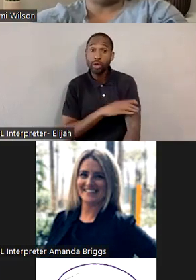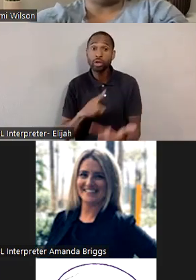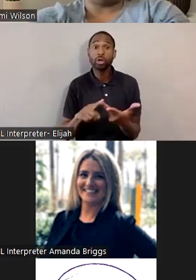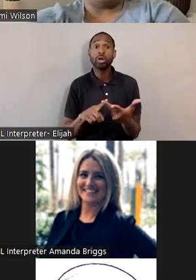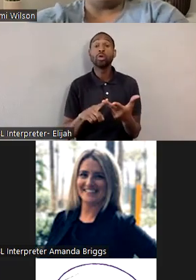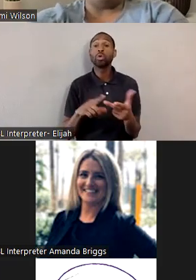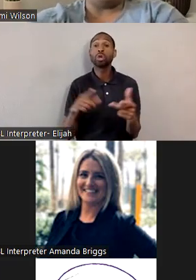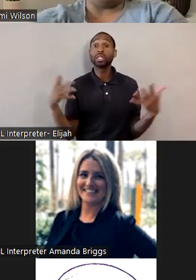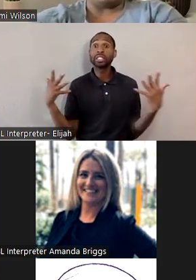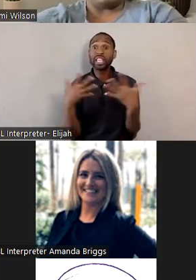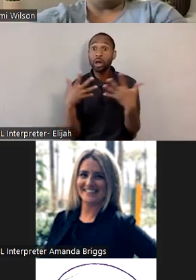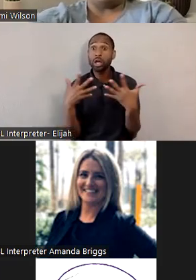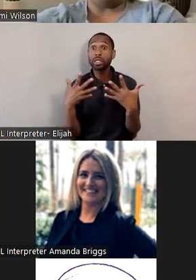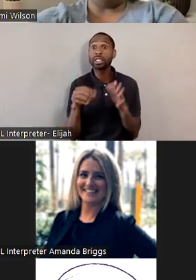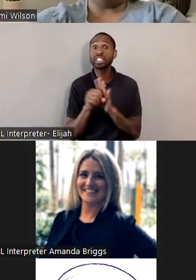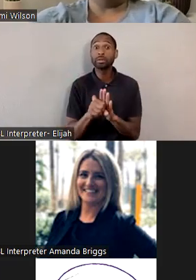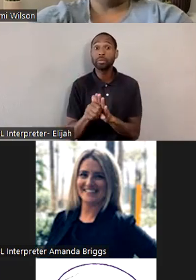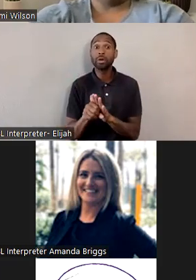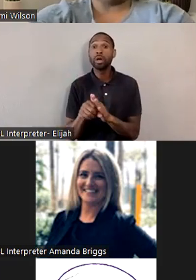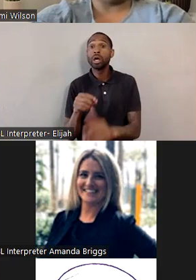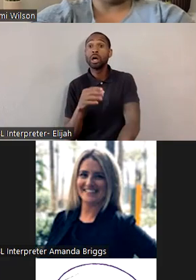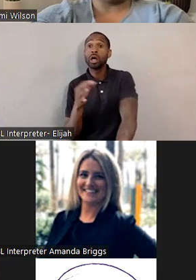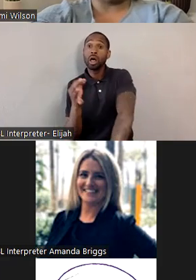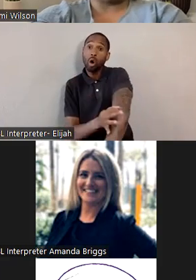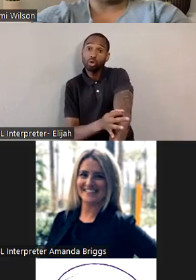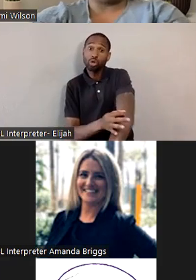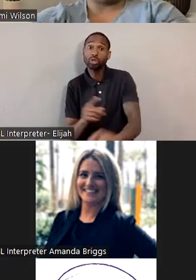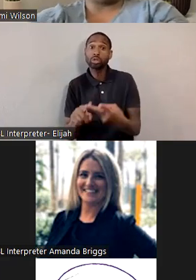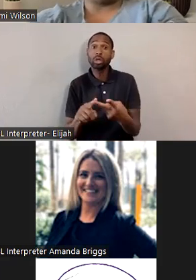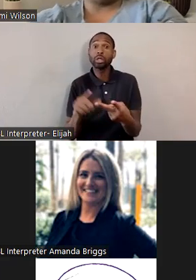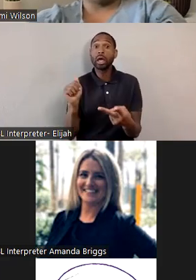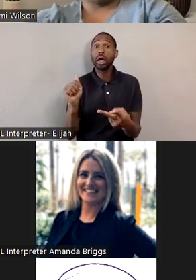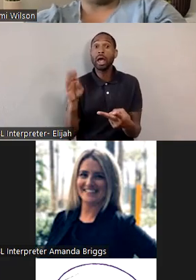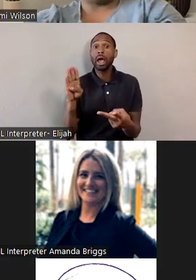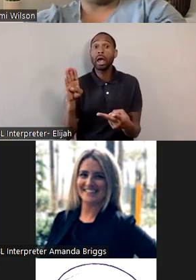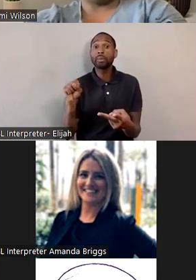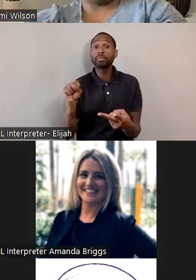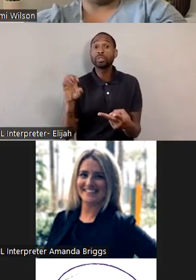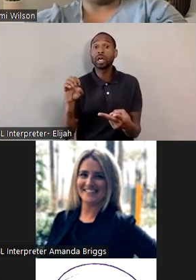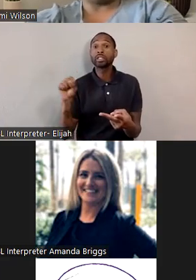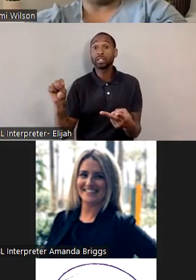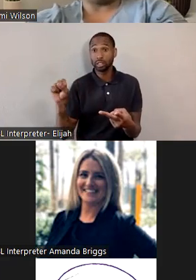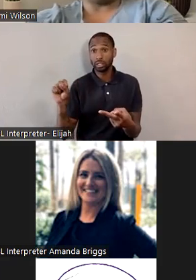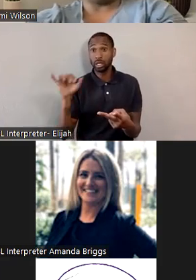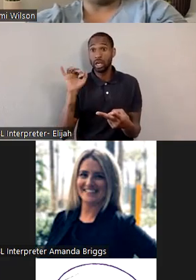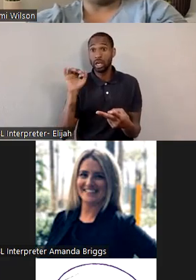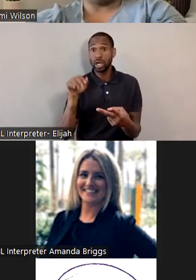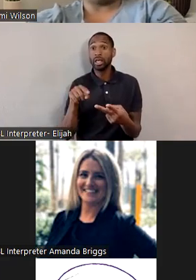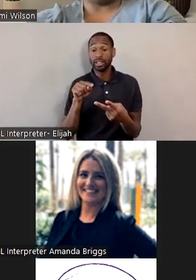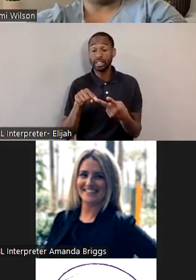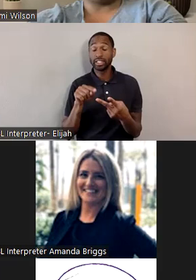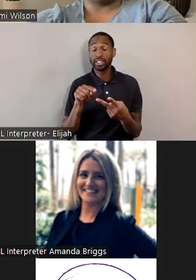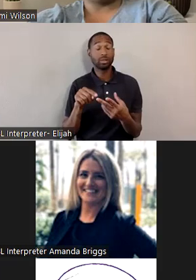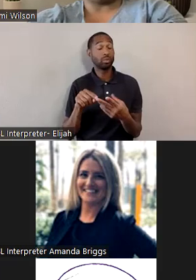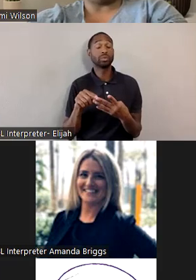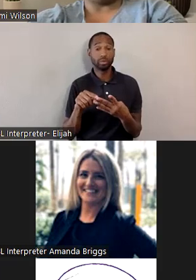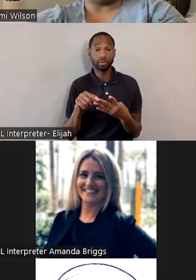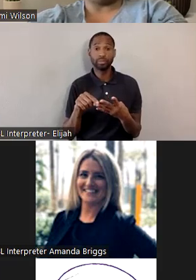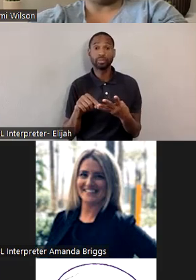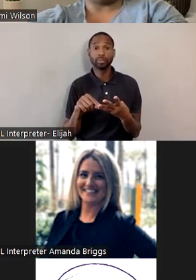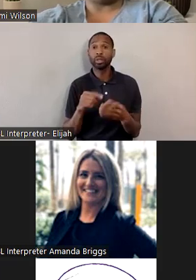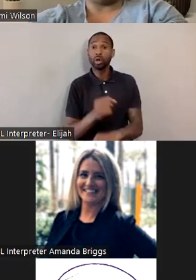is skin ulcers and abscesses. These are, can not only open and